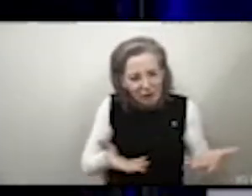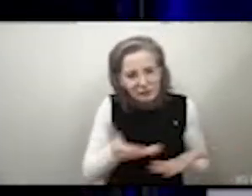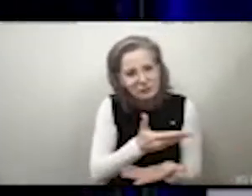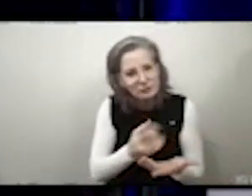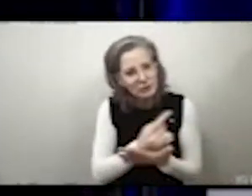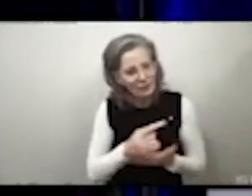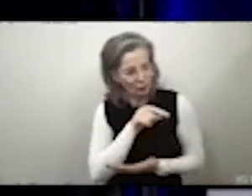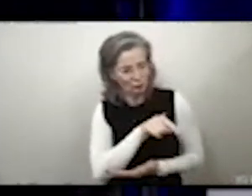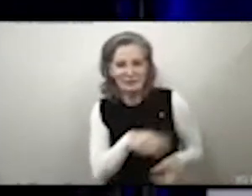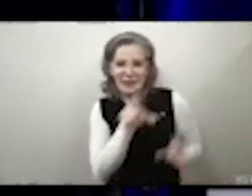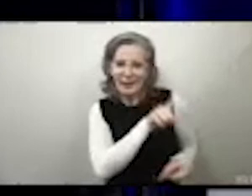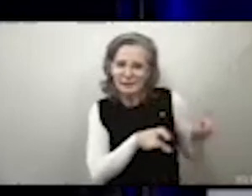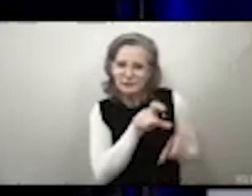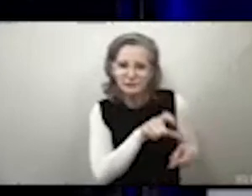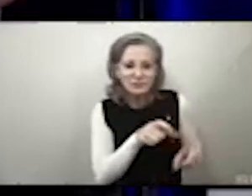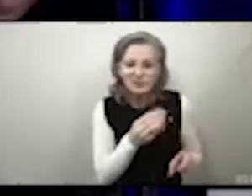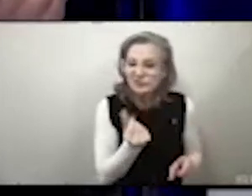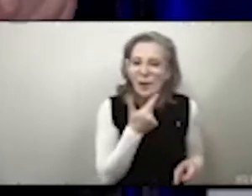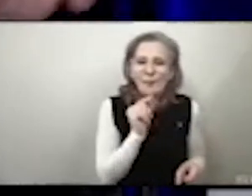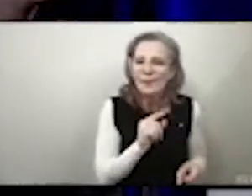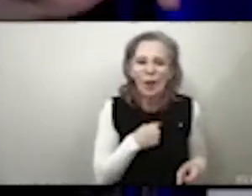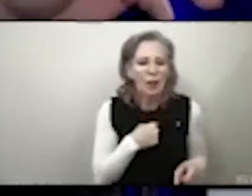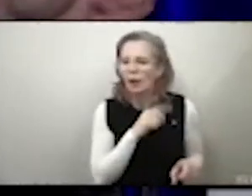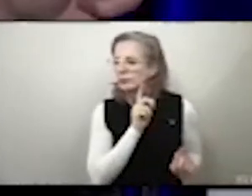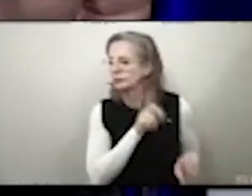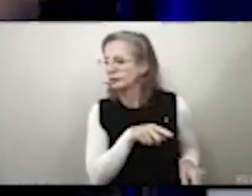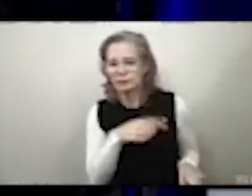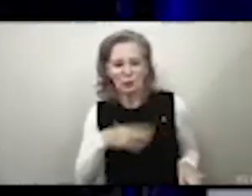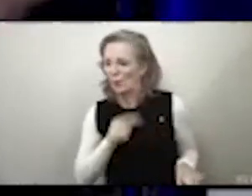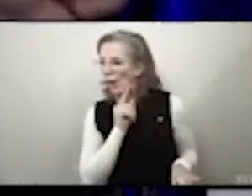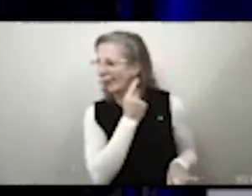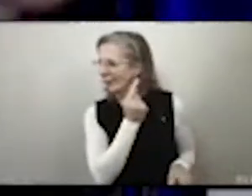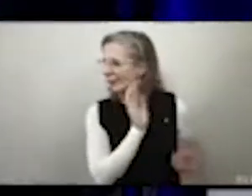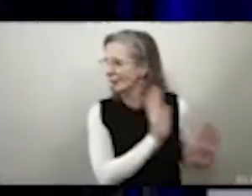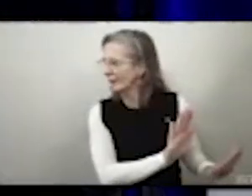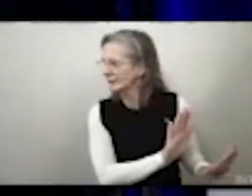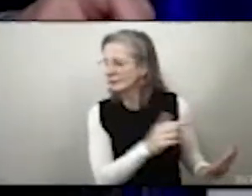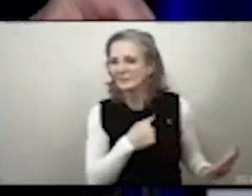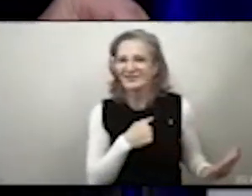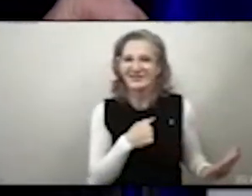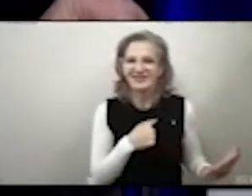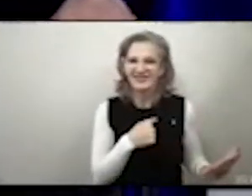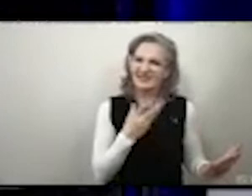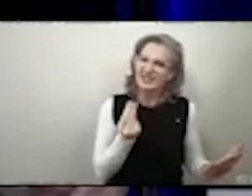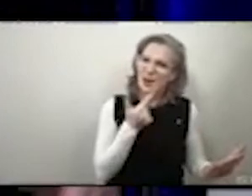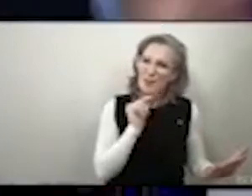to go down that road and have got very huffy and puffy about it, but there's been a public discussion about, you